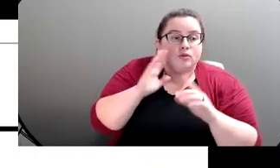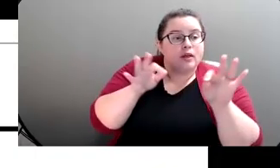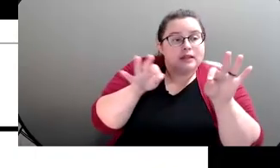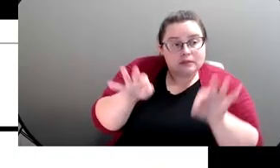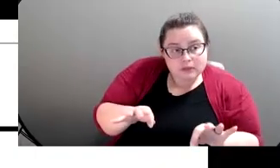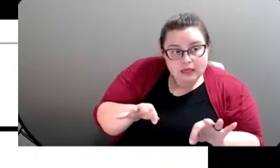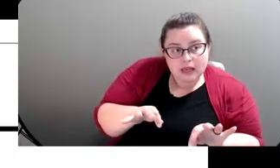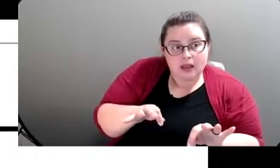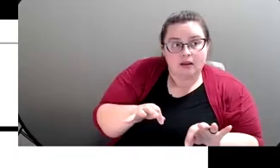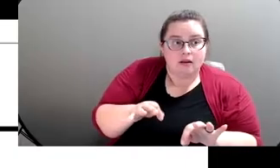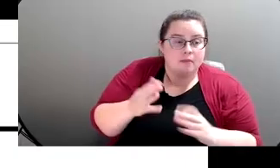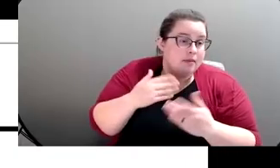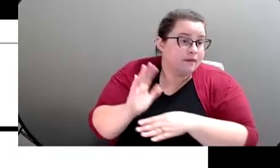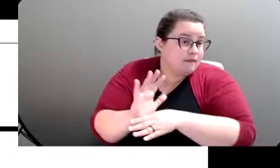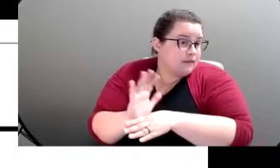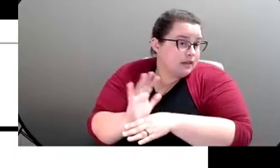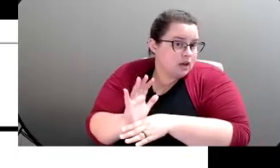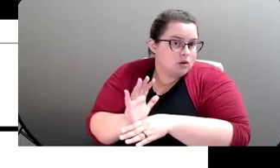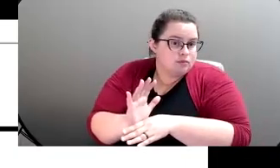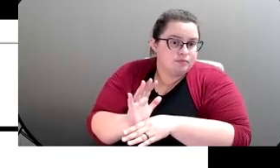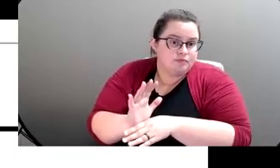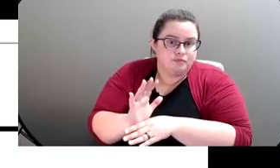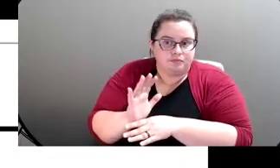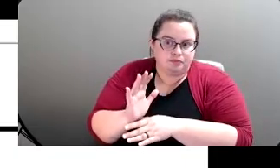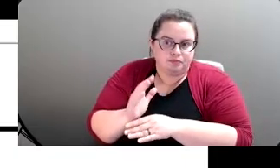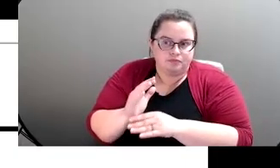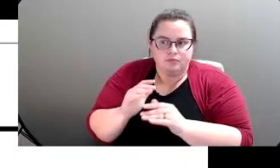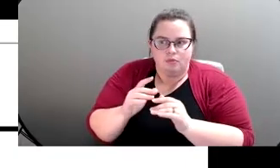or maybe even have like a video of the content for the week.